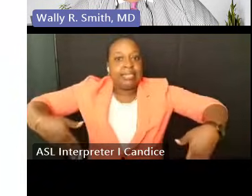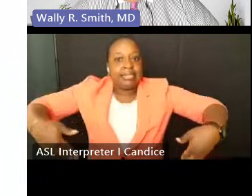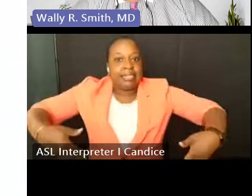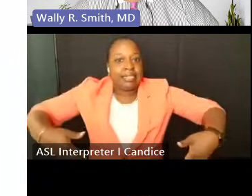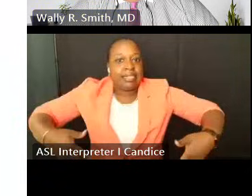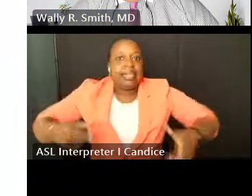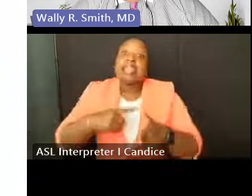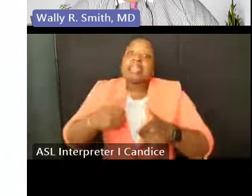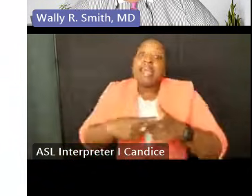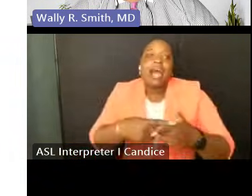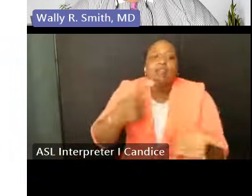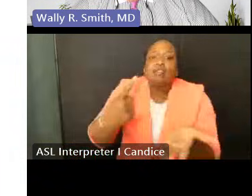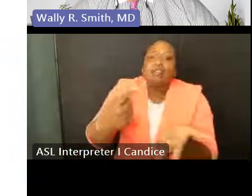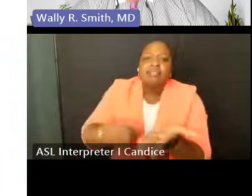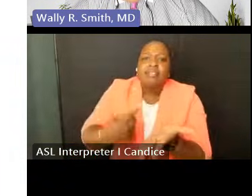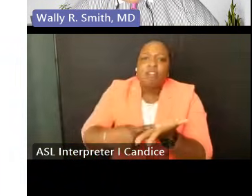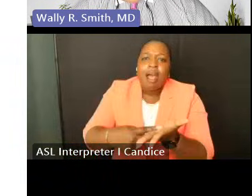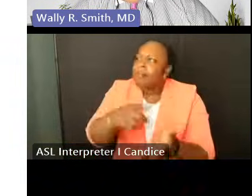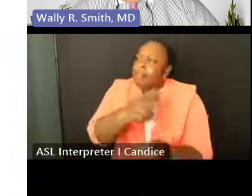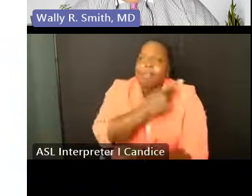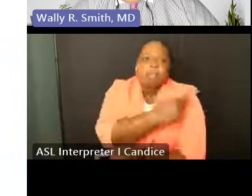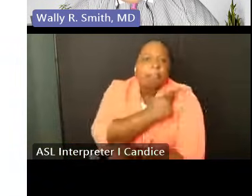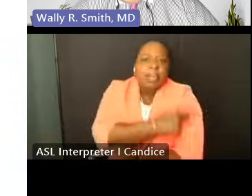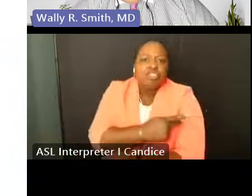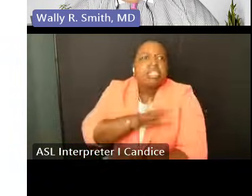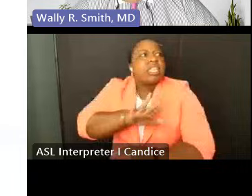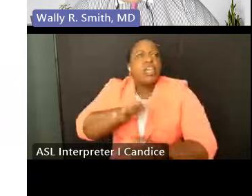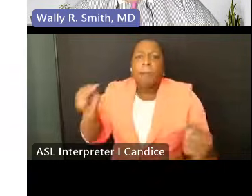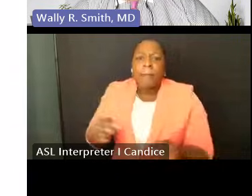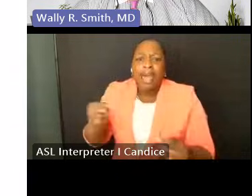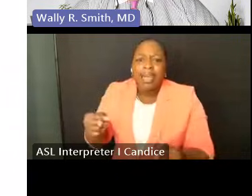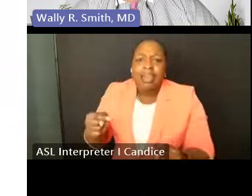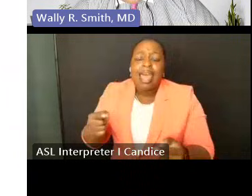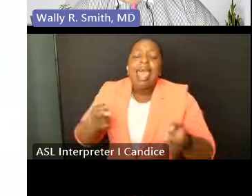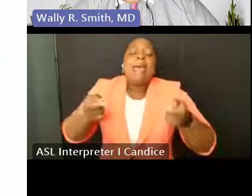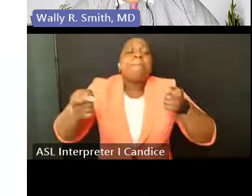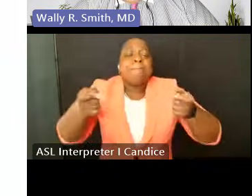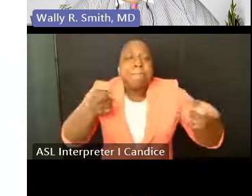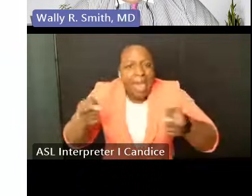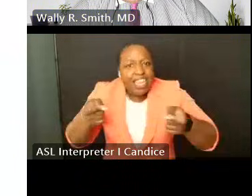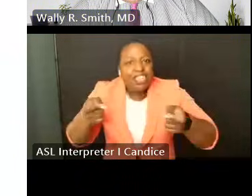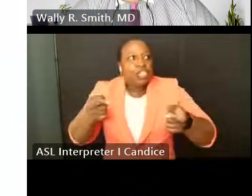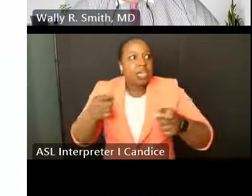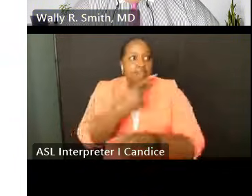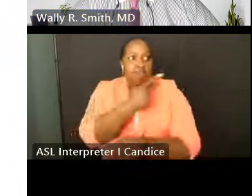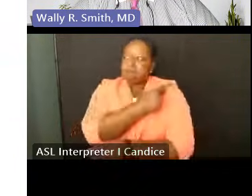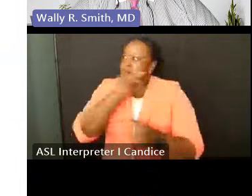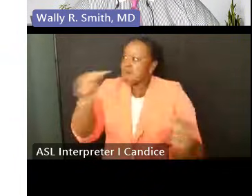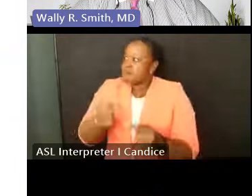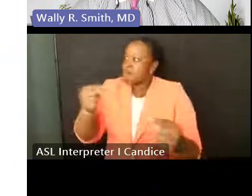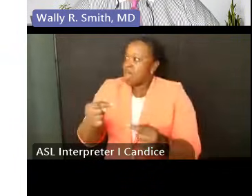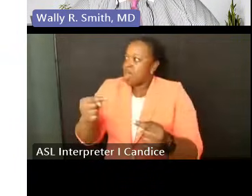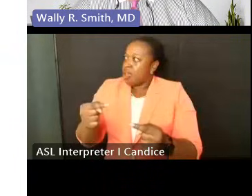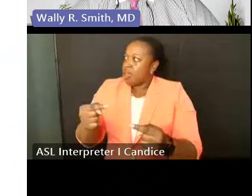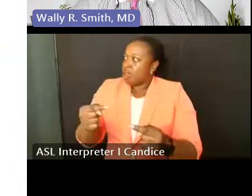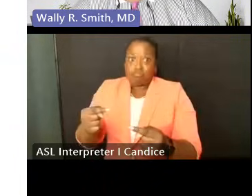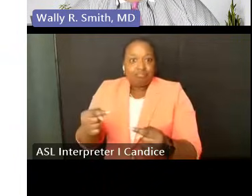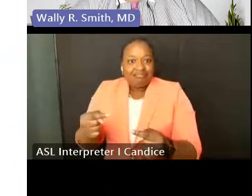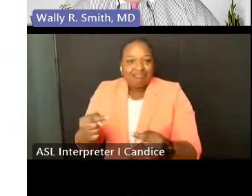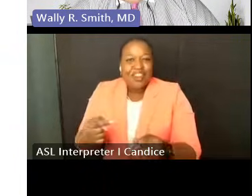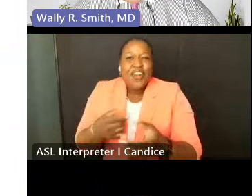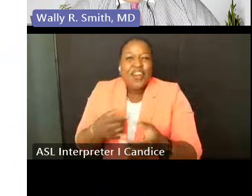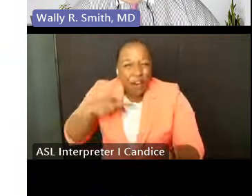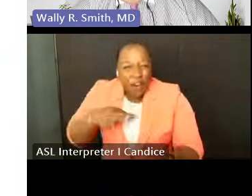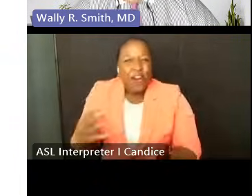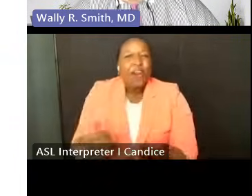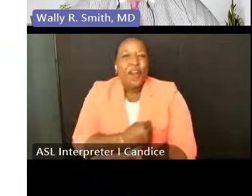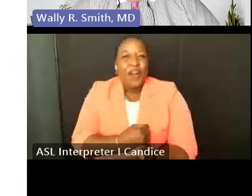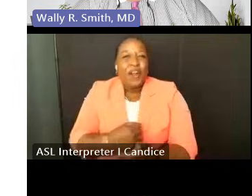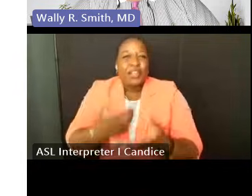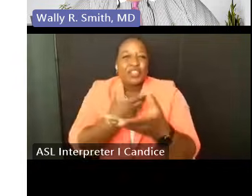pain. And managing pain well earns trust. So, I definitely am a pain doctor. That's